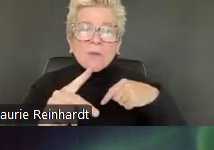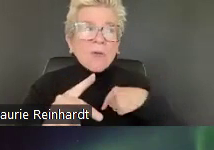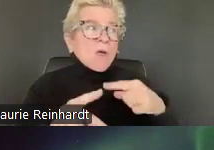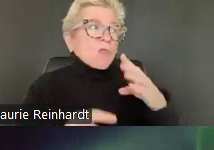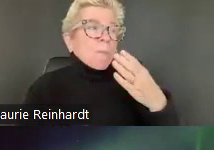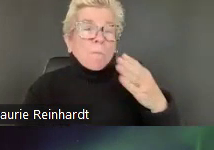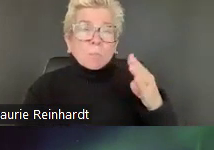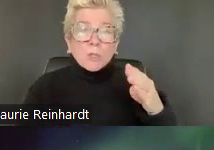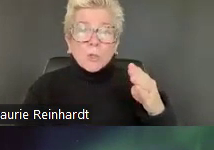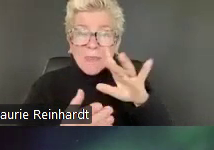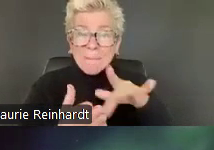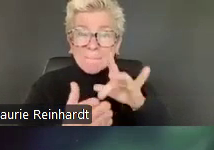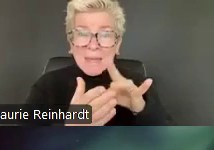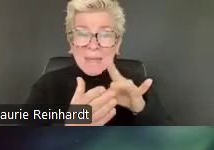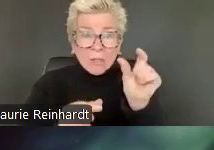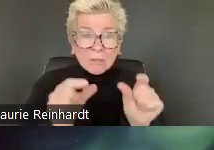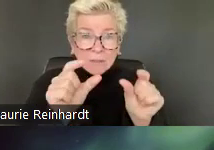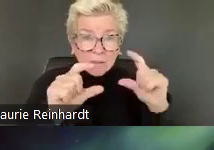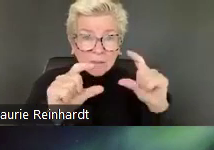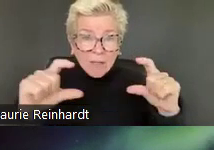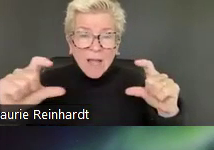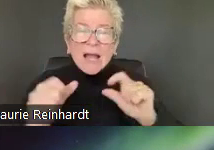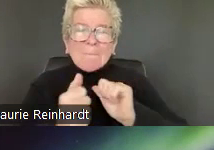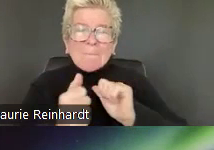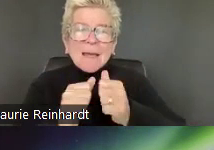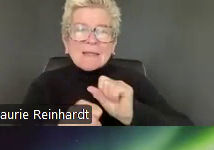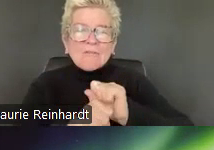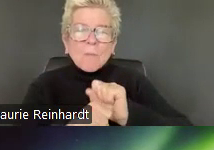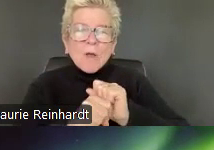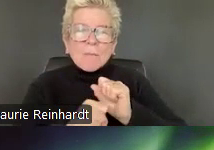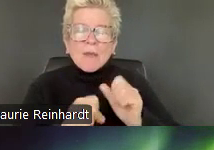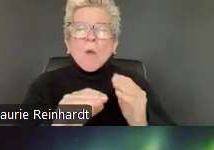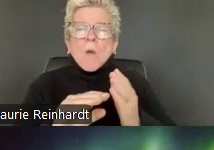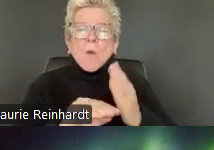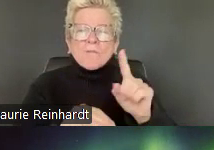which is defined as more than 20 hours each like week, and that's kind of low.